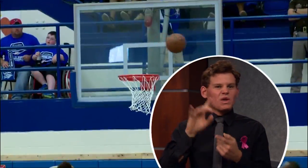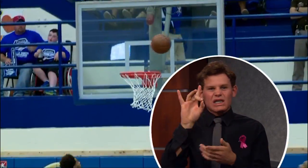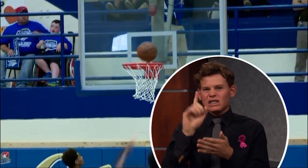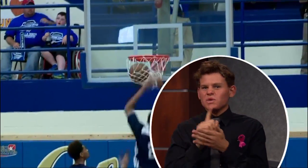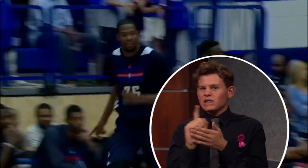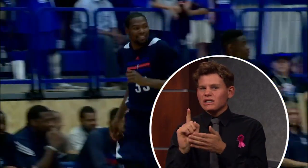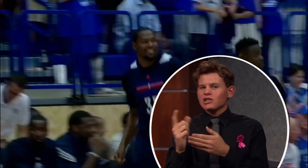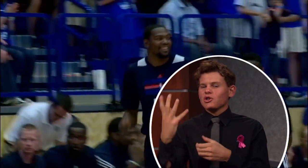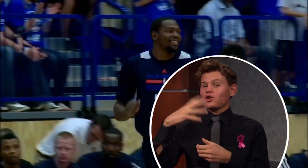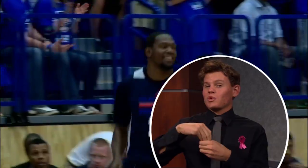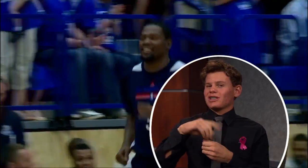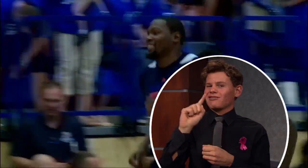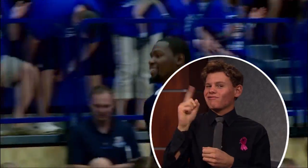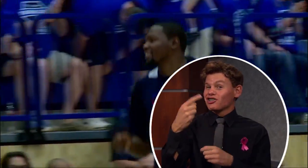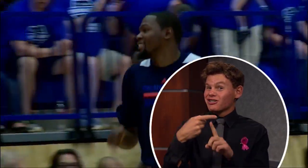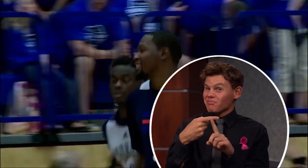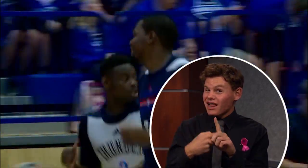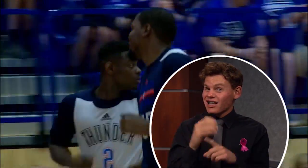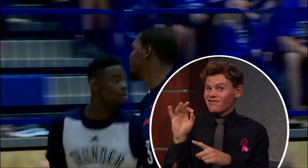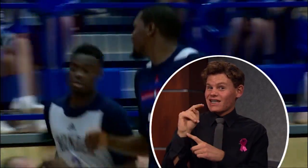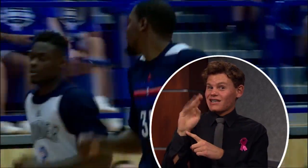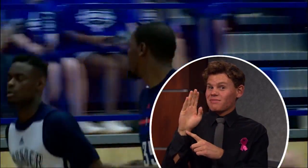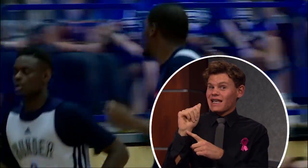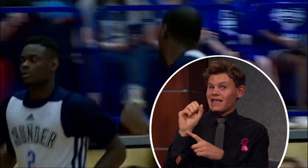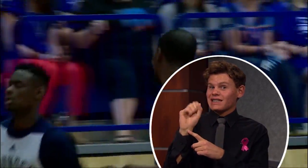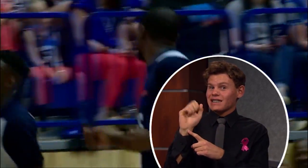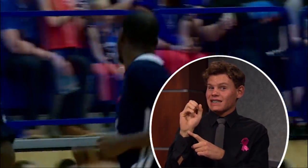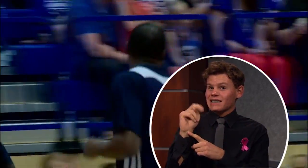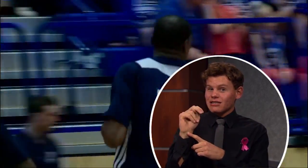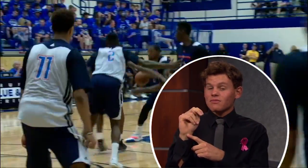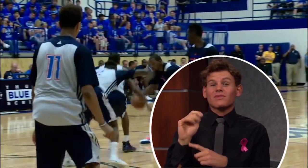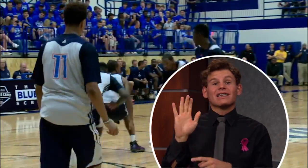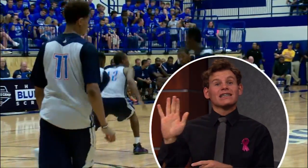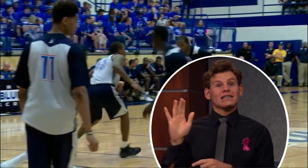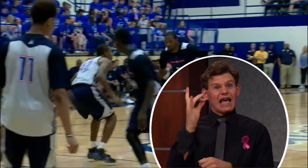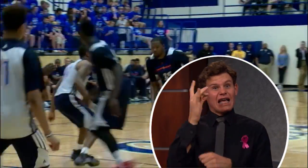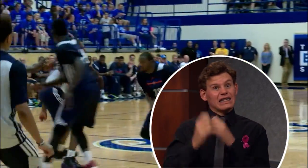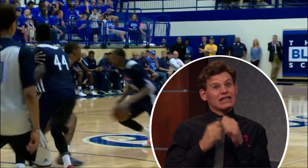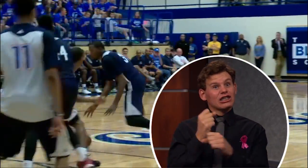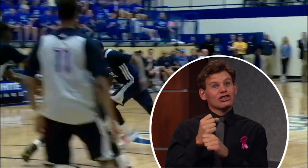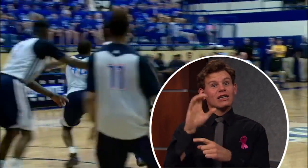weeks, including the first month of the NBA season. In his 8 year career Durant has only